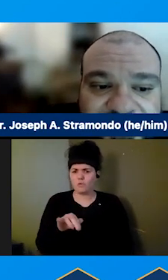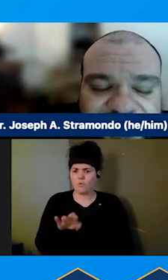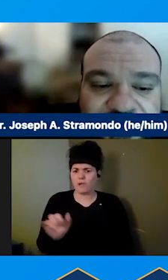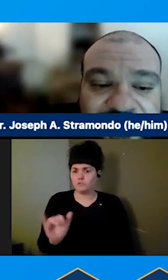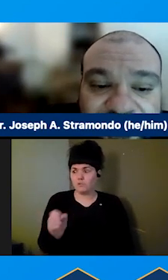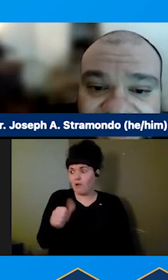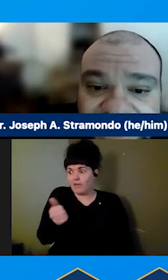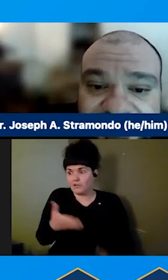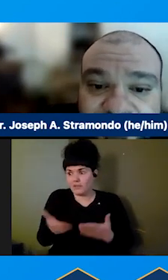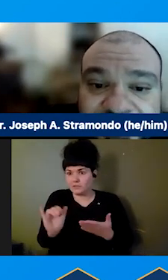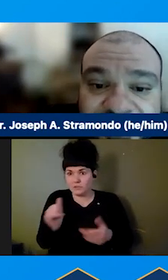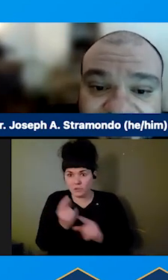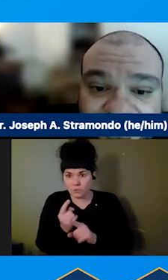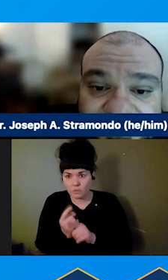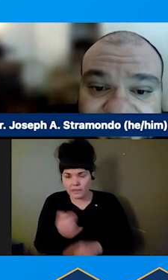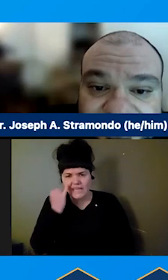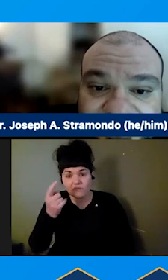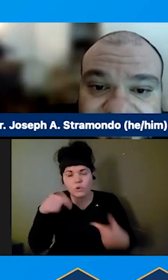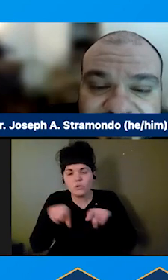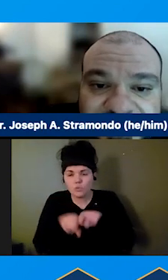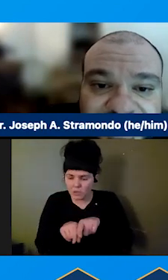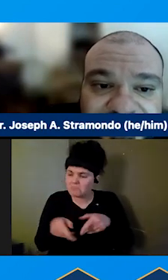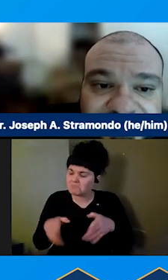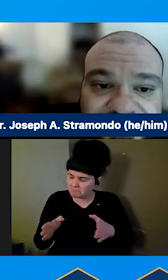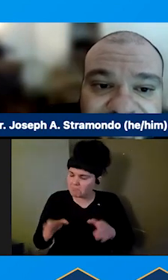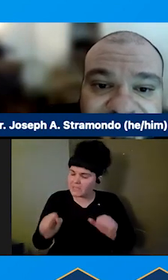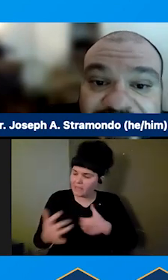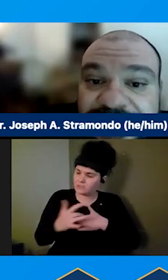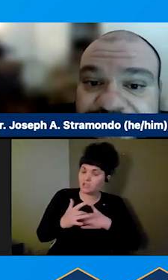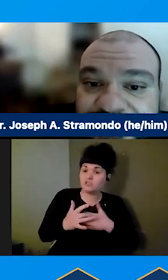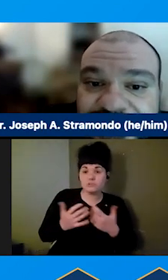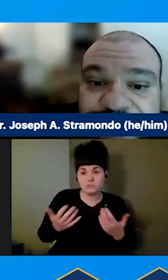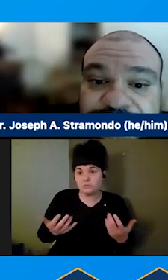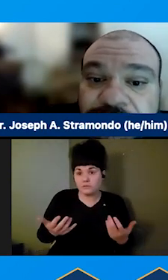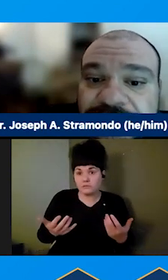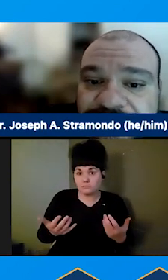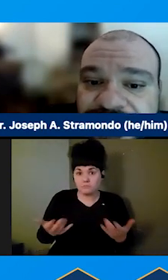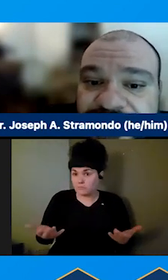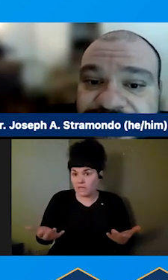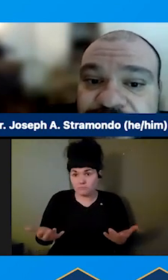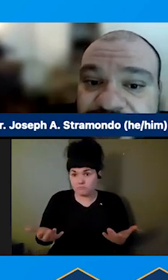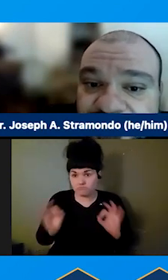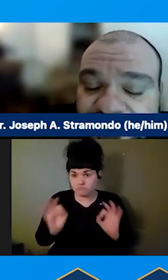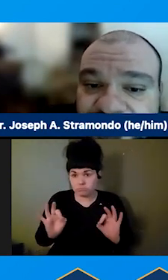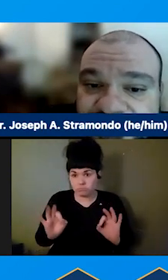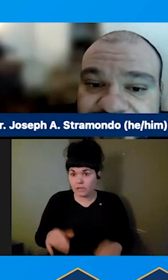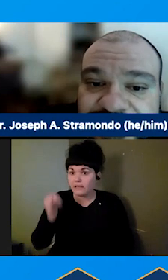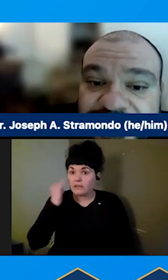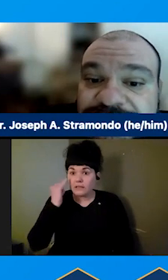If you agree to have someone touch you, then, you know, it's a hug. If you don't agree to have someone touch you, then